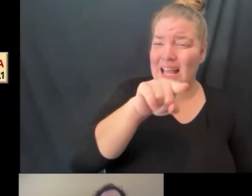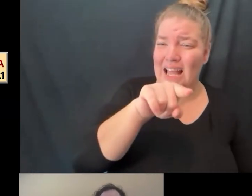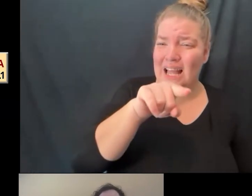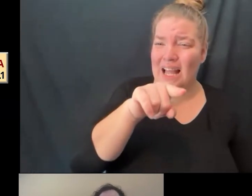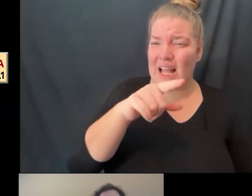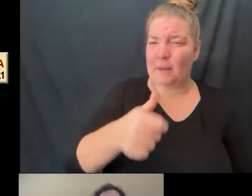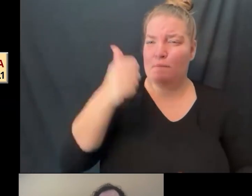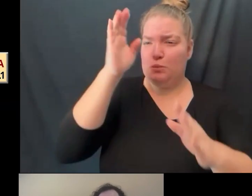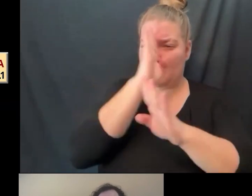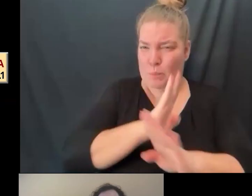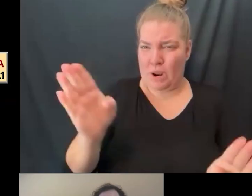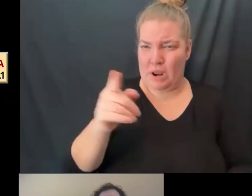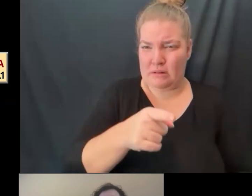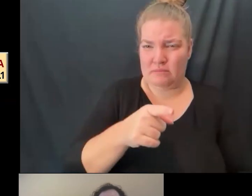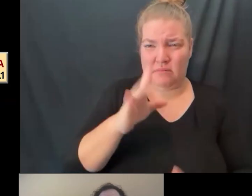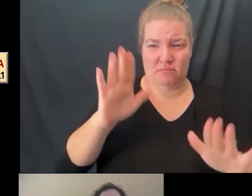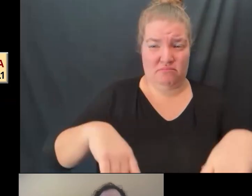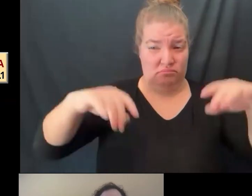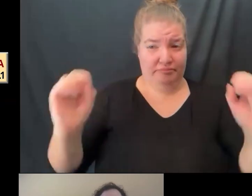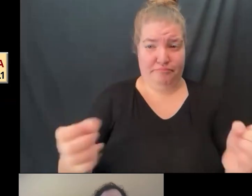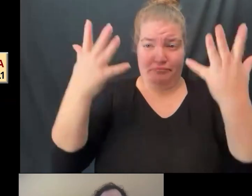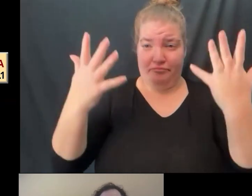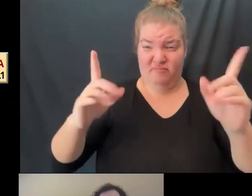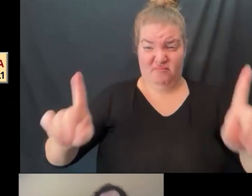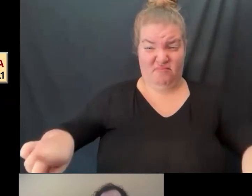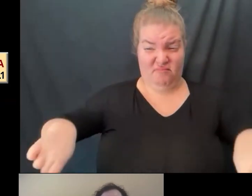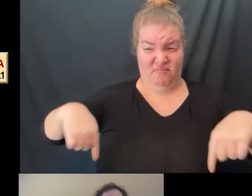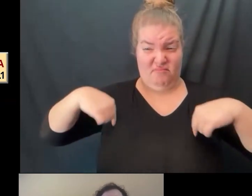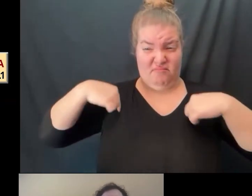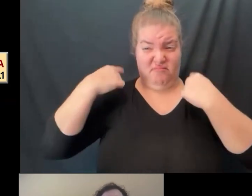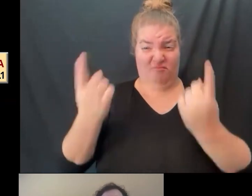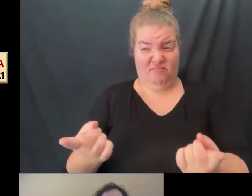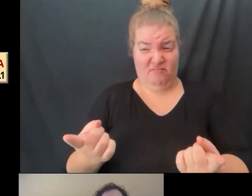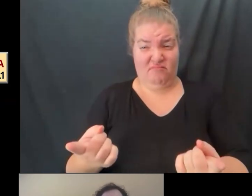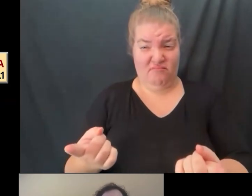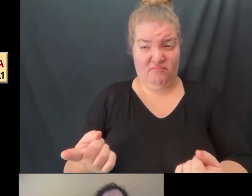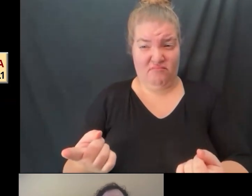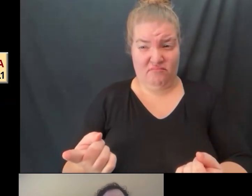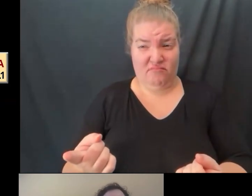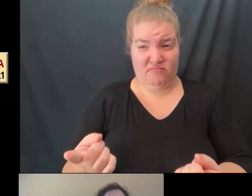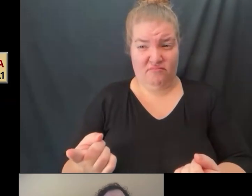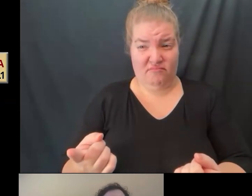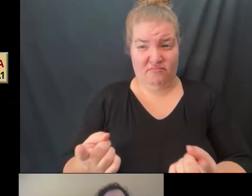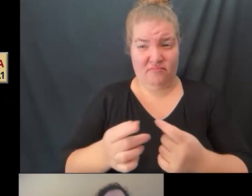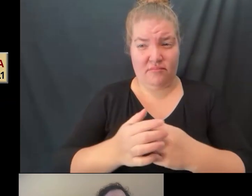named in regulations is WCAG 2.1, and it's been out for eight years now.